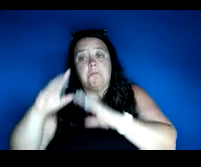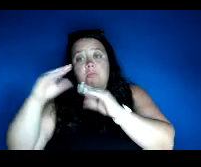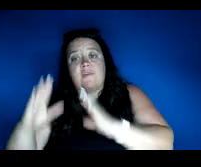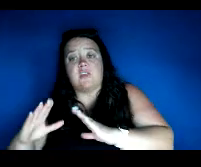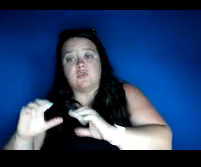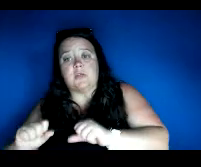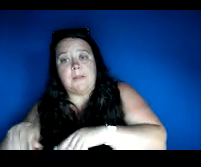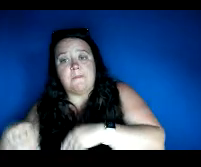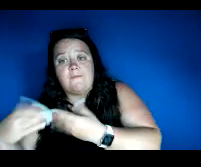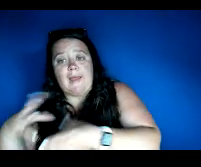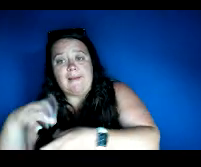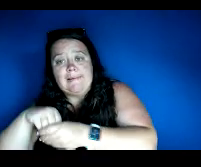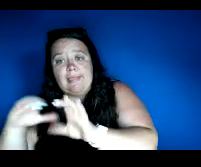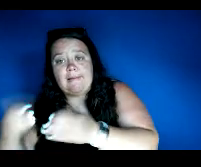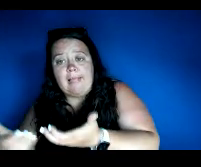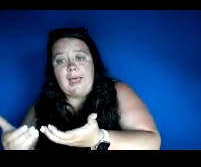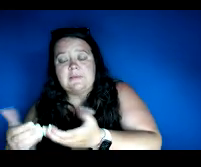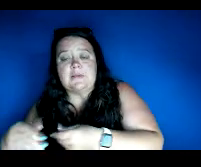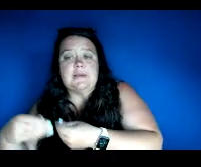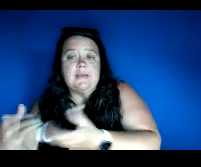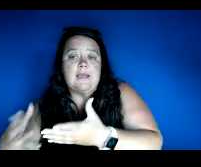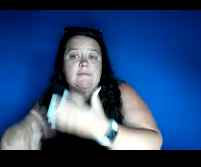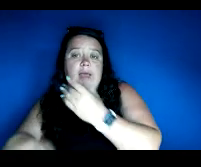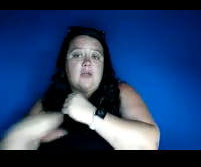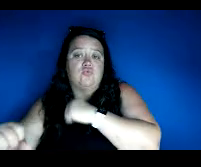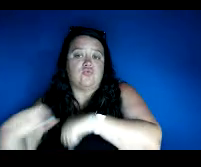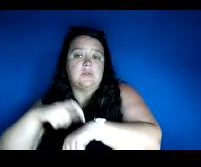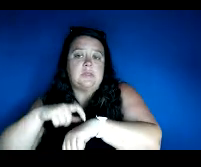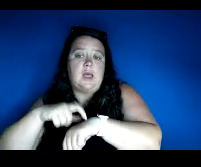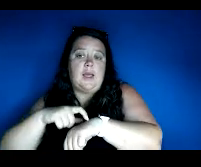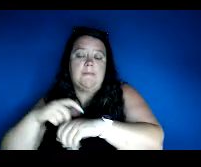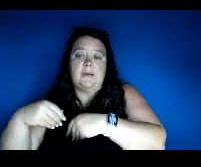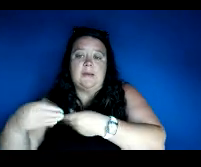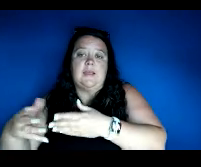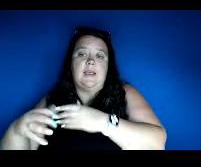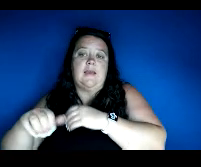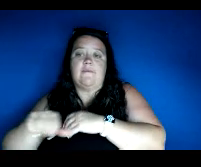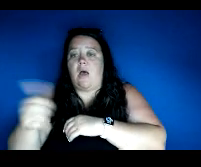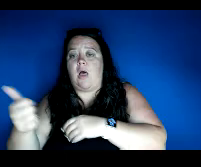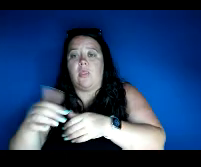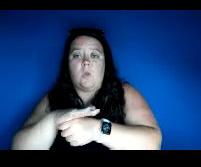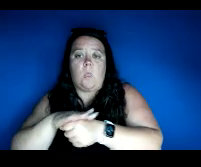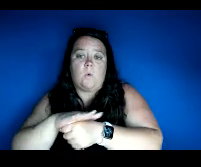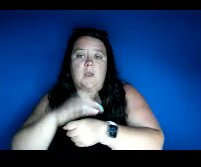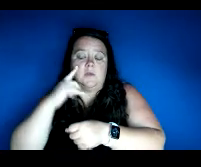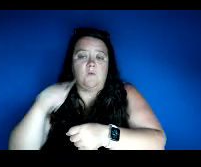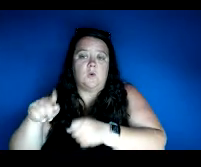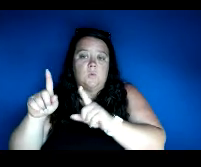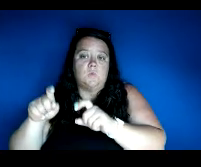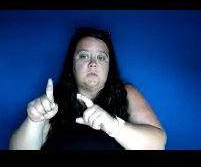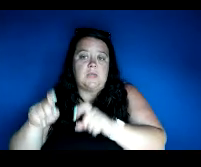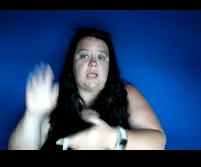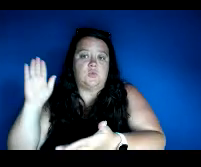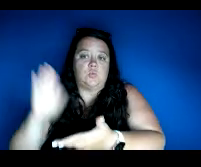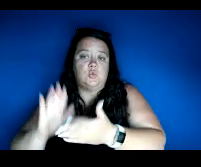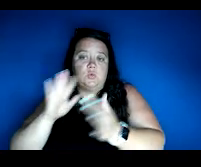so they can provide you extended time in the classroom, or provide an alternative location for you to test if you have a reduced-distraction environment.